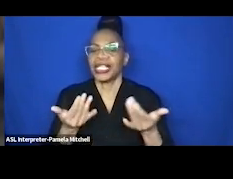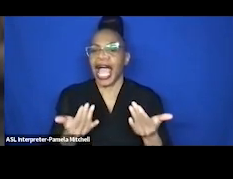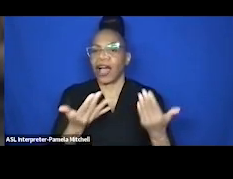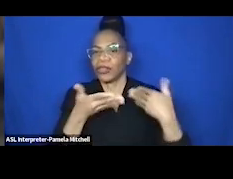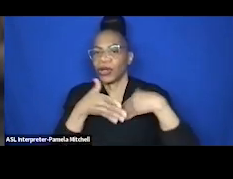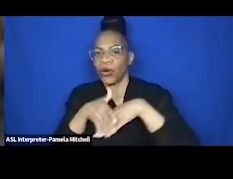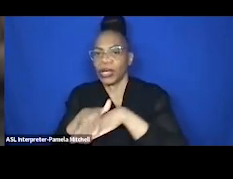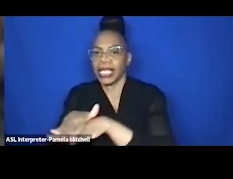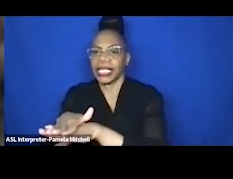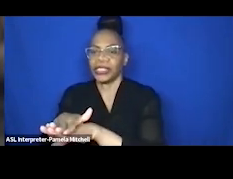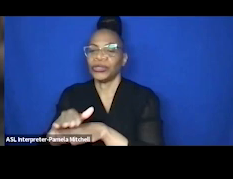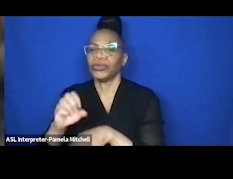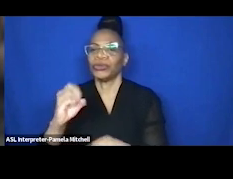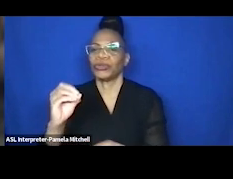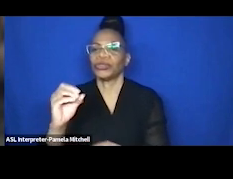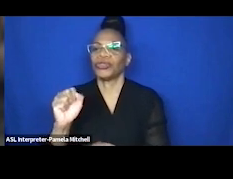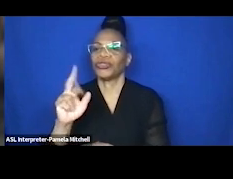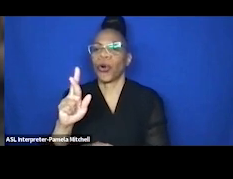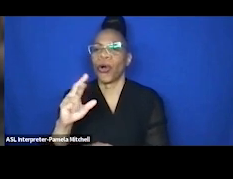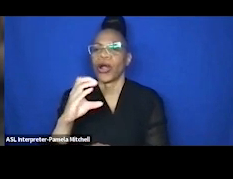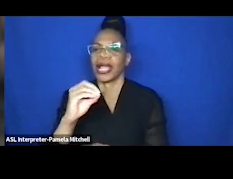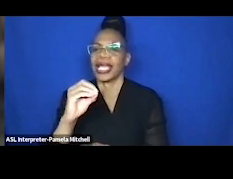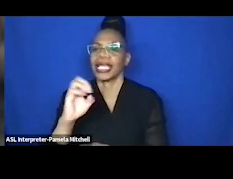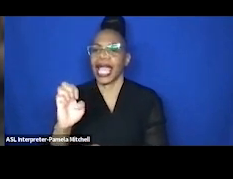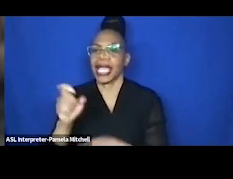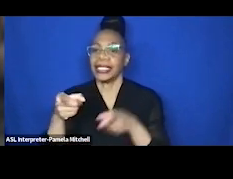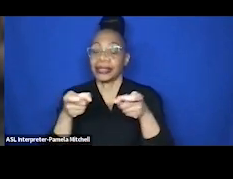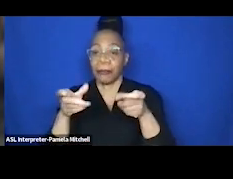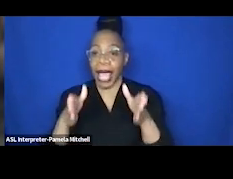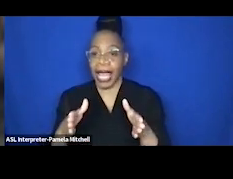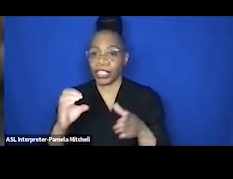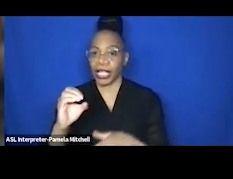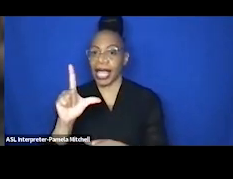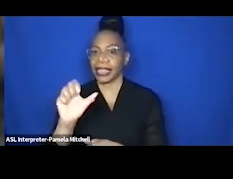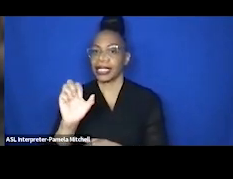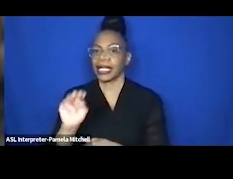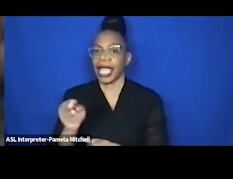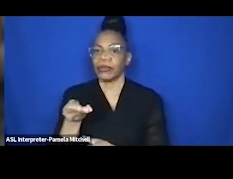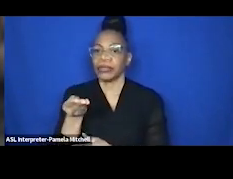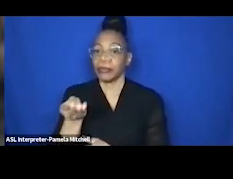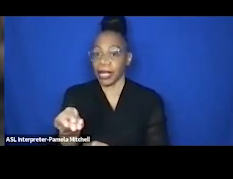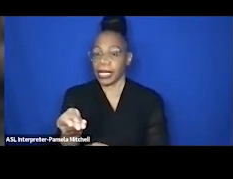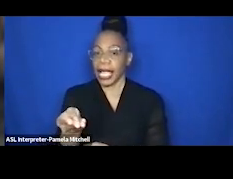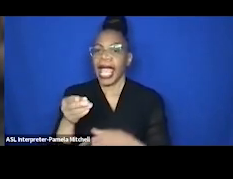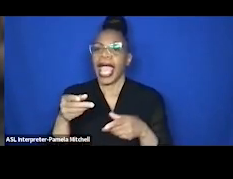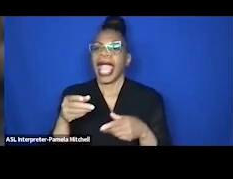where that SOAR claim was submitted and those SOAR case managers would provide the follow-up